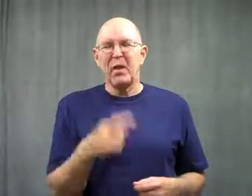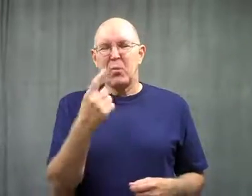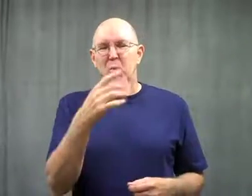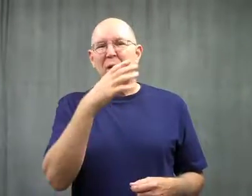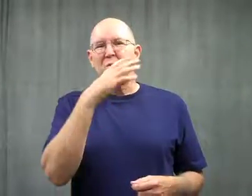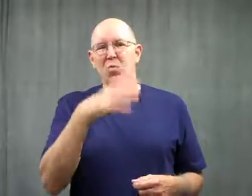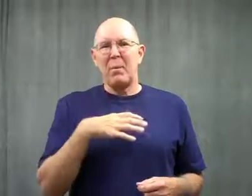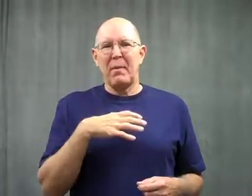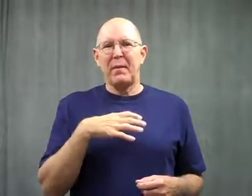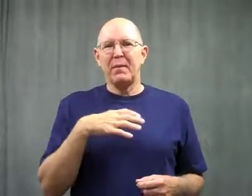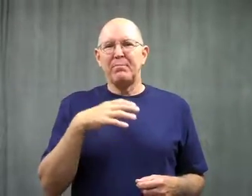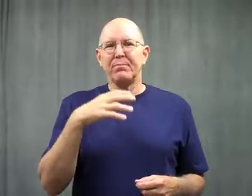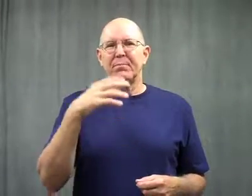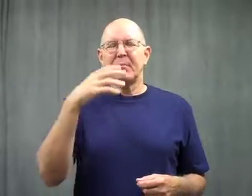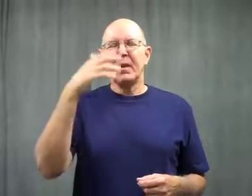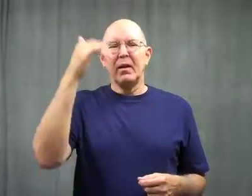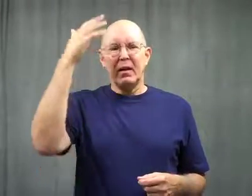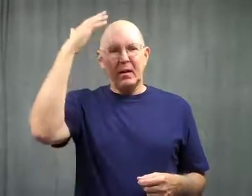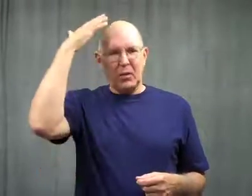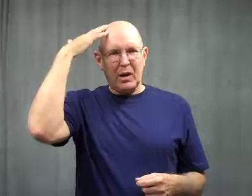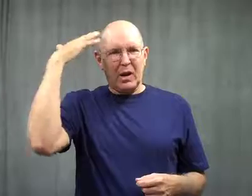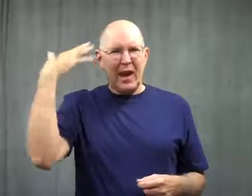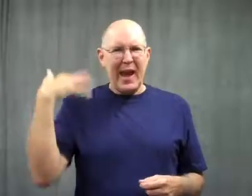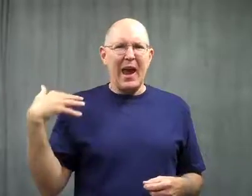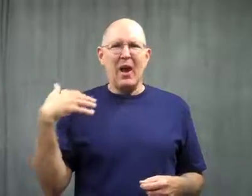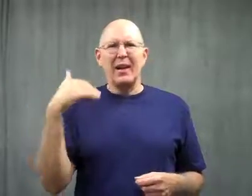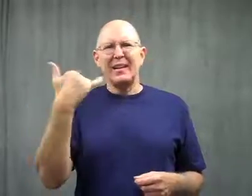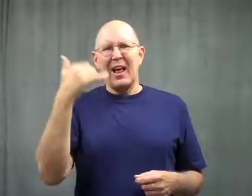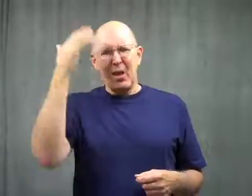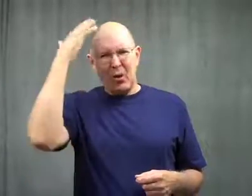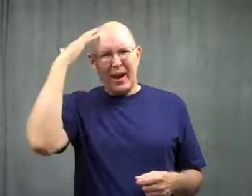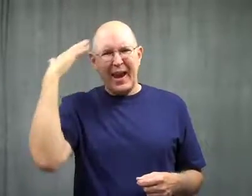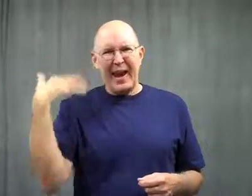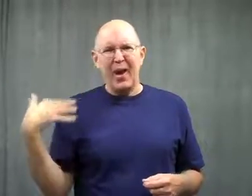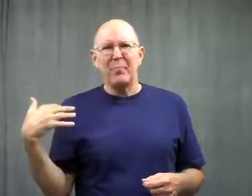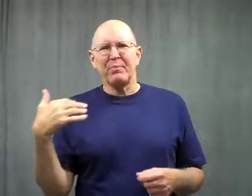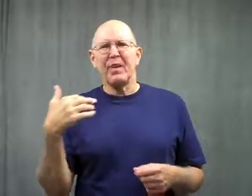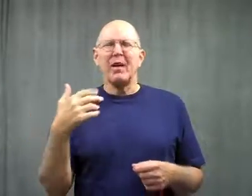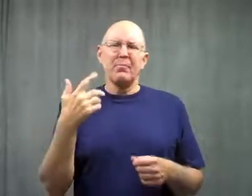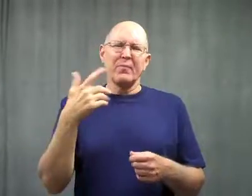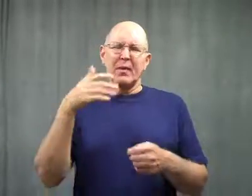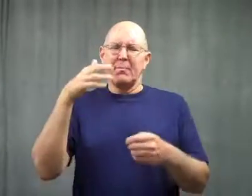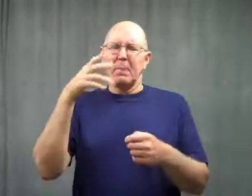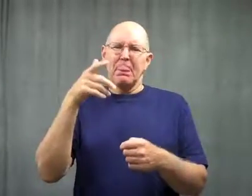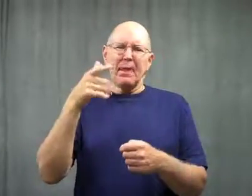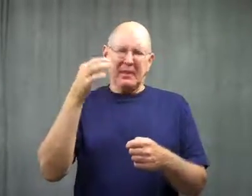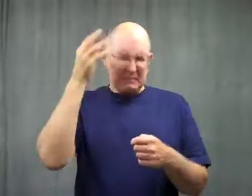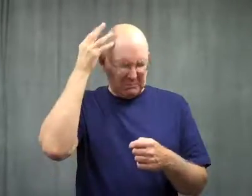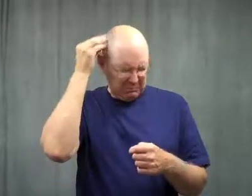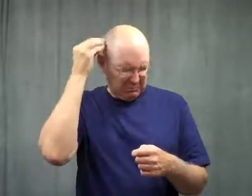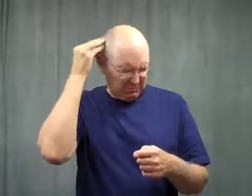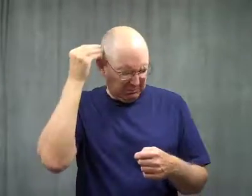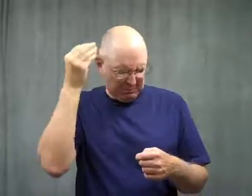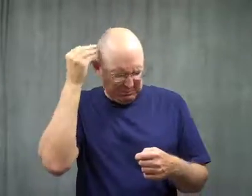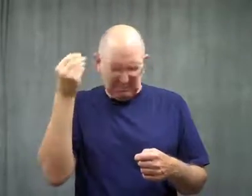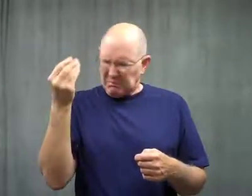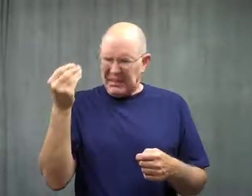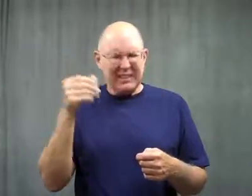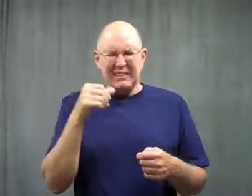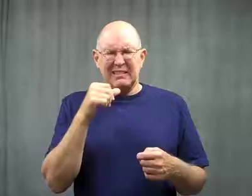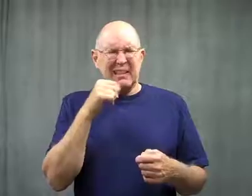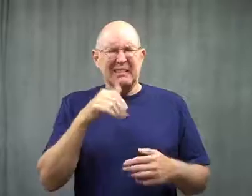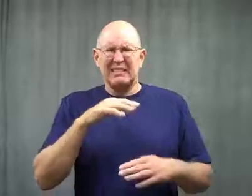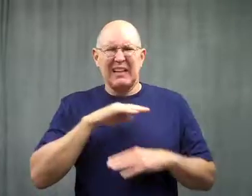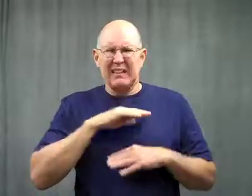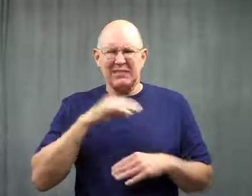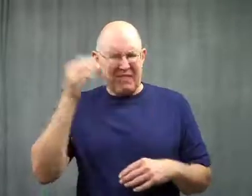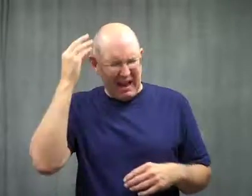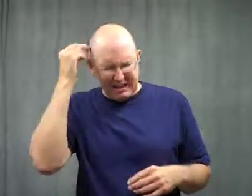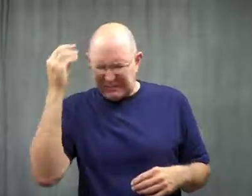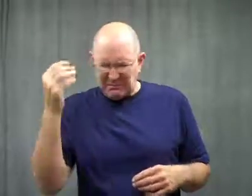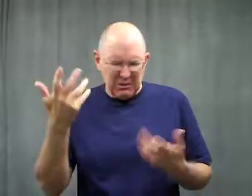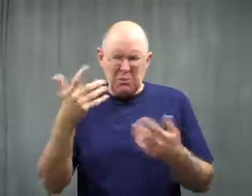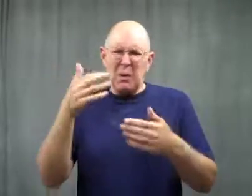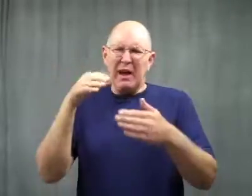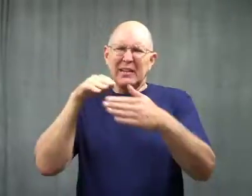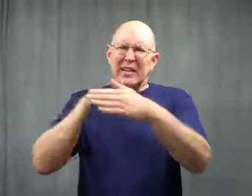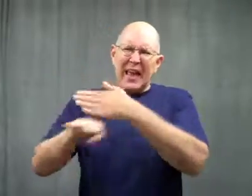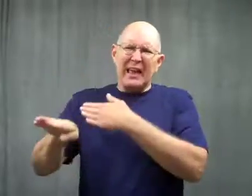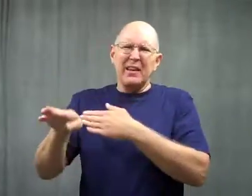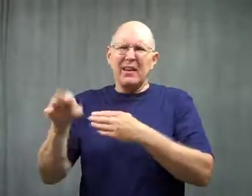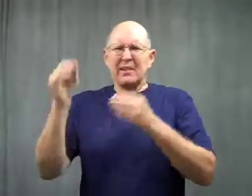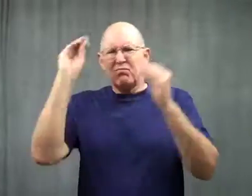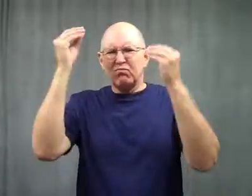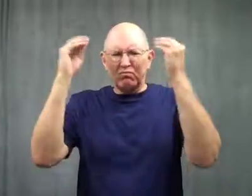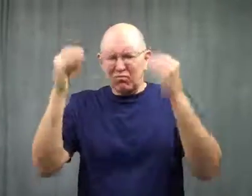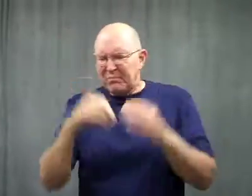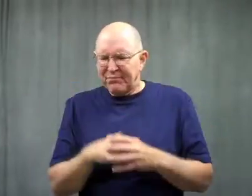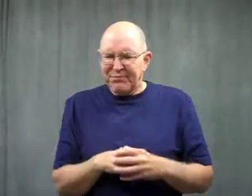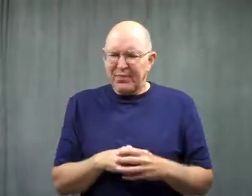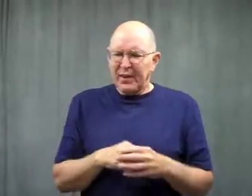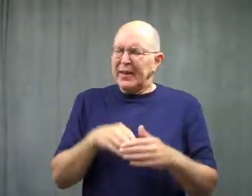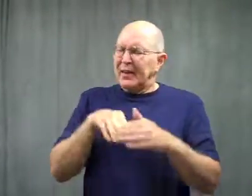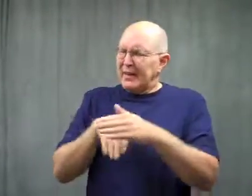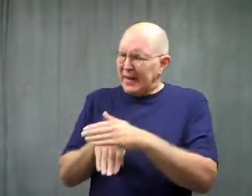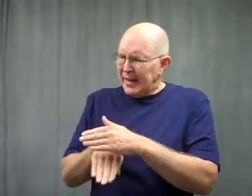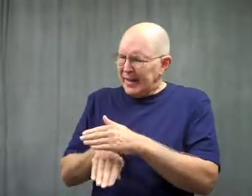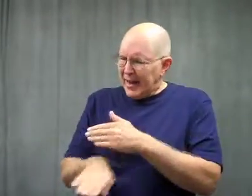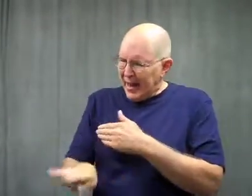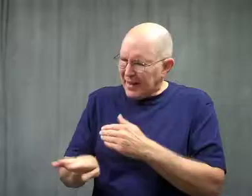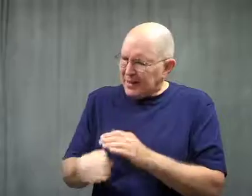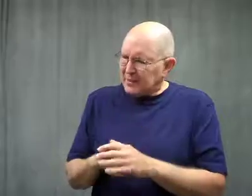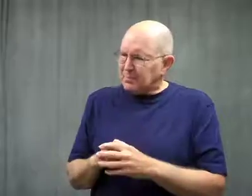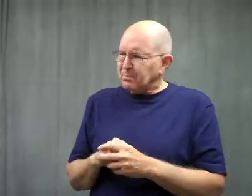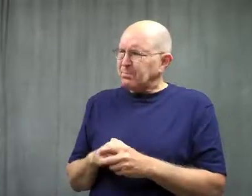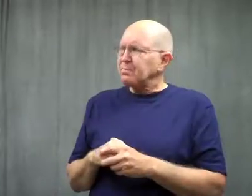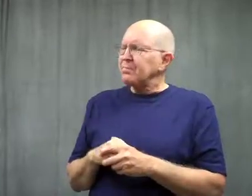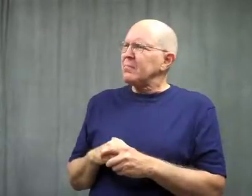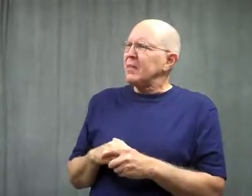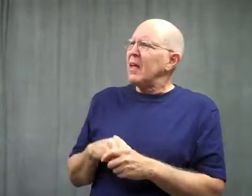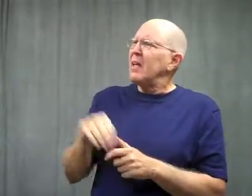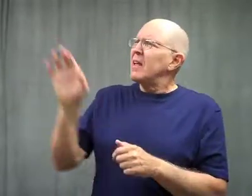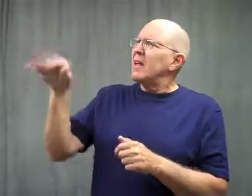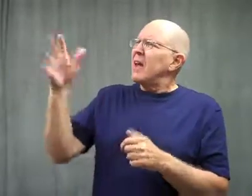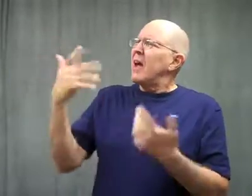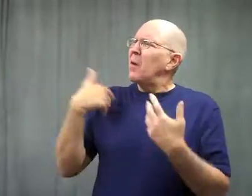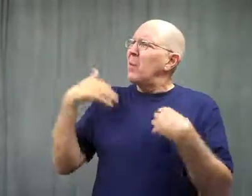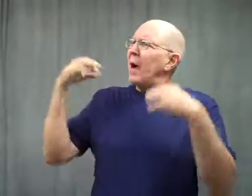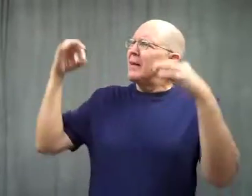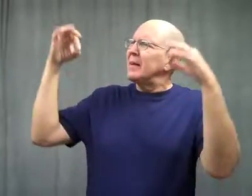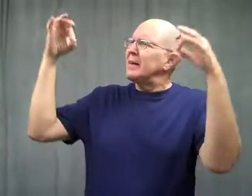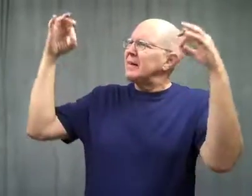A blonde wasn't happy with her hair, so she went to a beauty parlor.